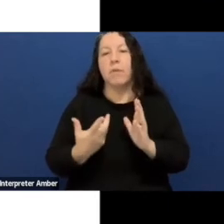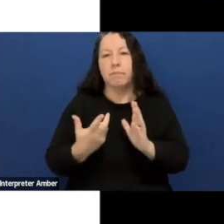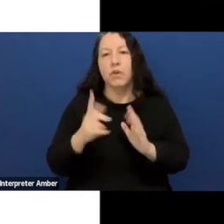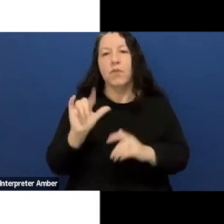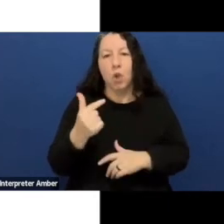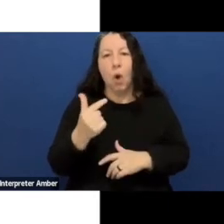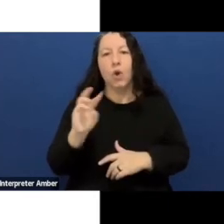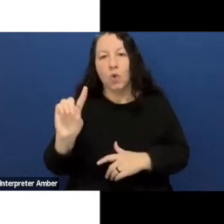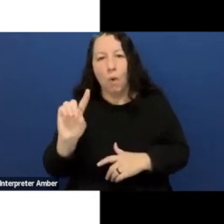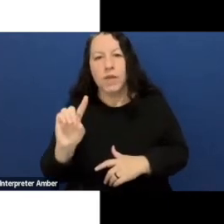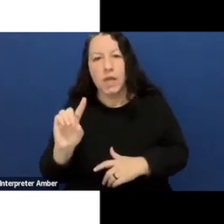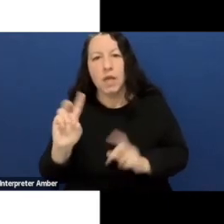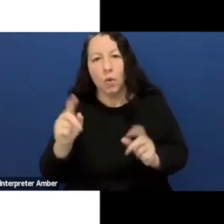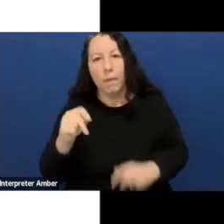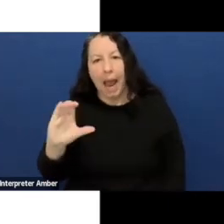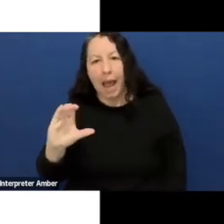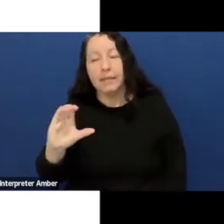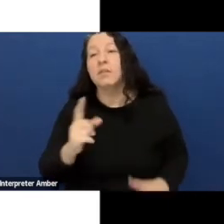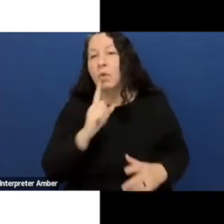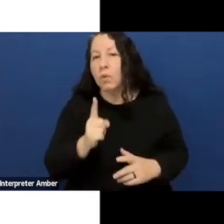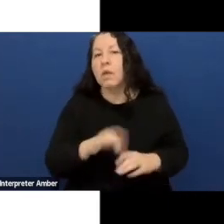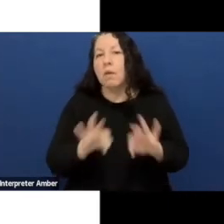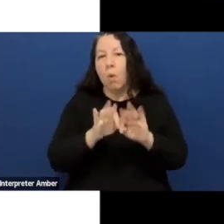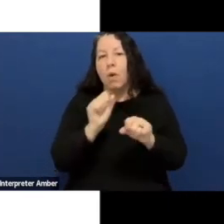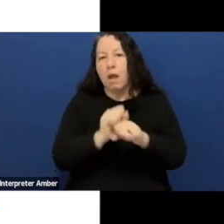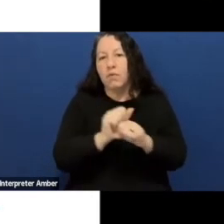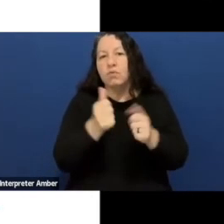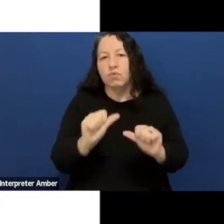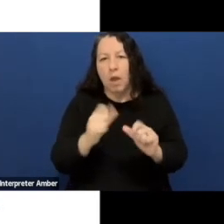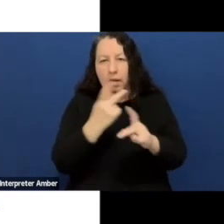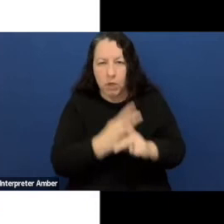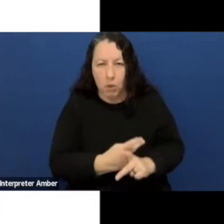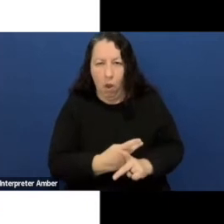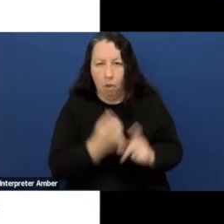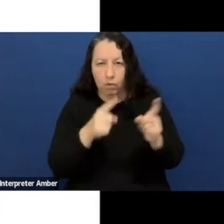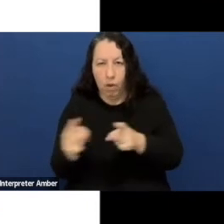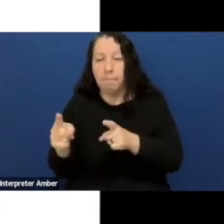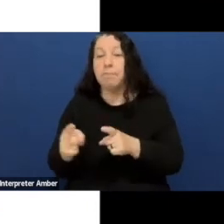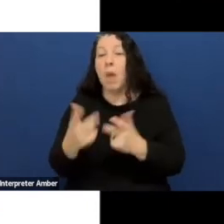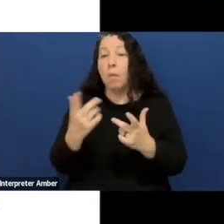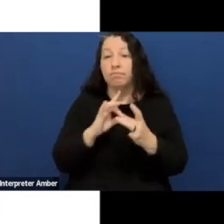mechanisms can kind of interrelate and probably cause different manifestations of Long COVID.